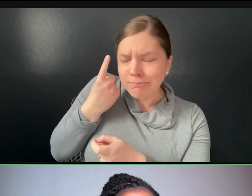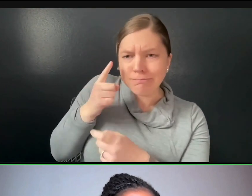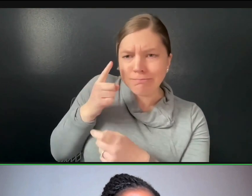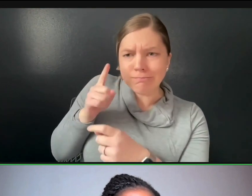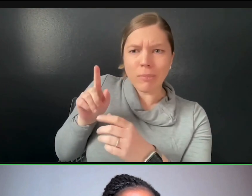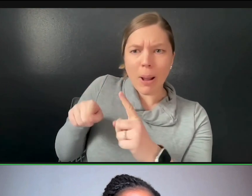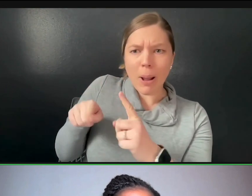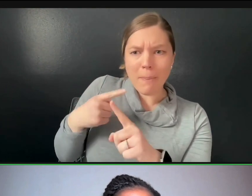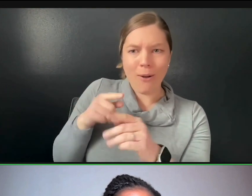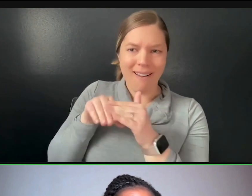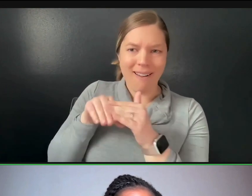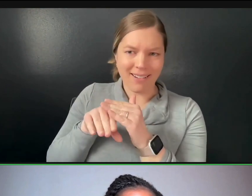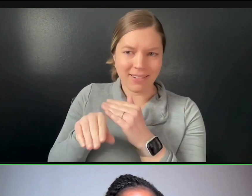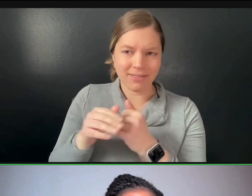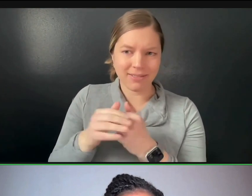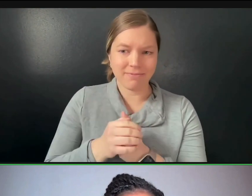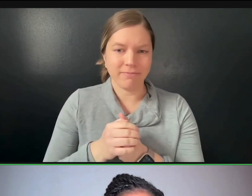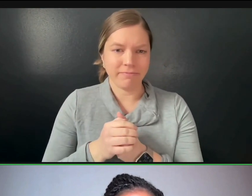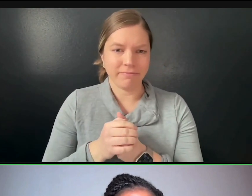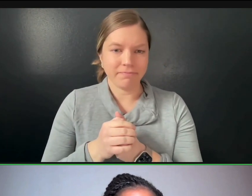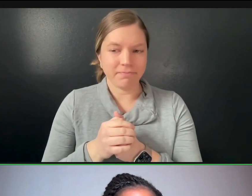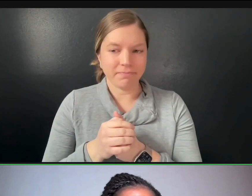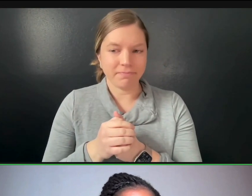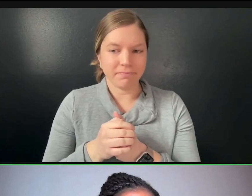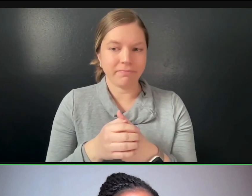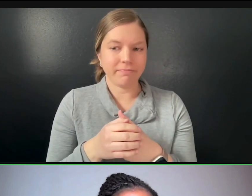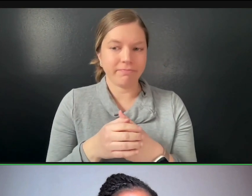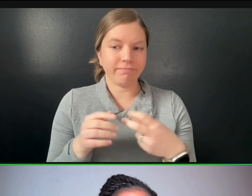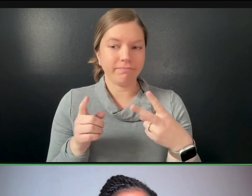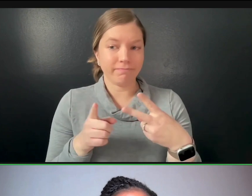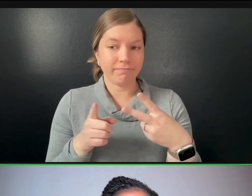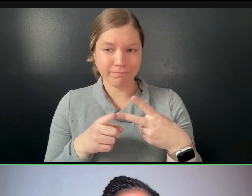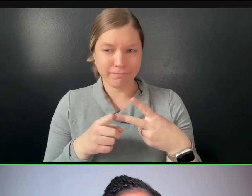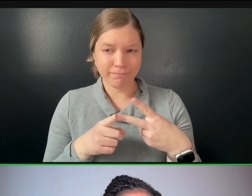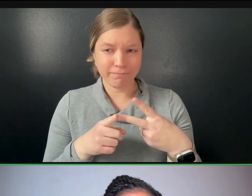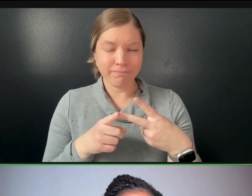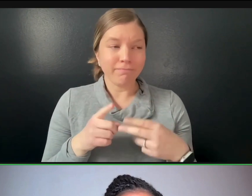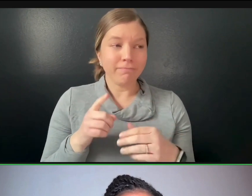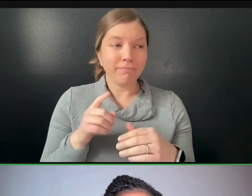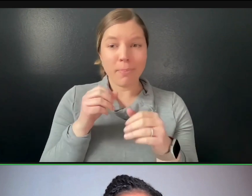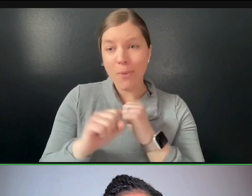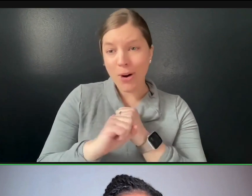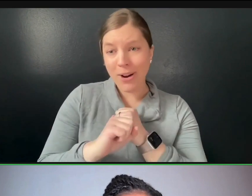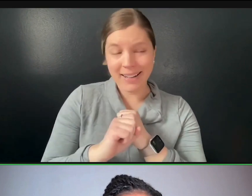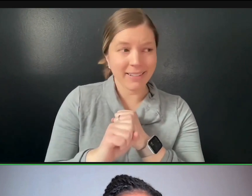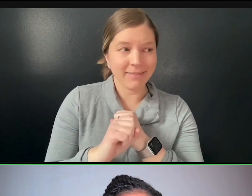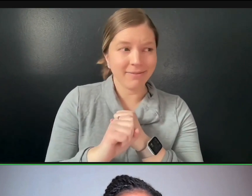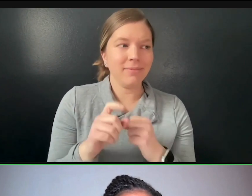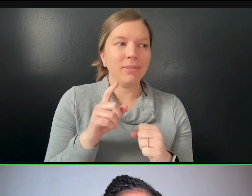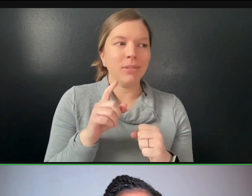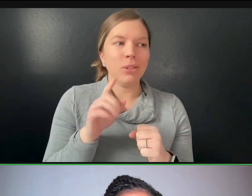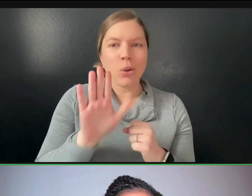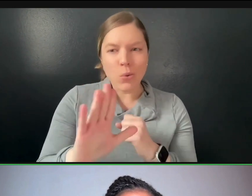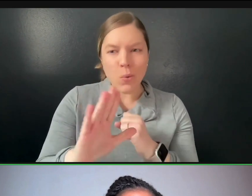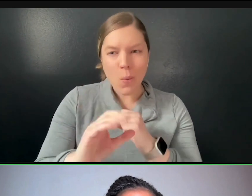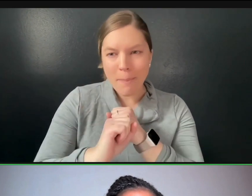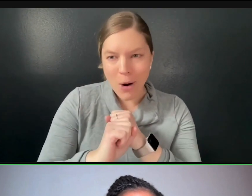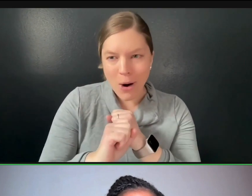And the committee members have a key stakeholder that they can discuss their access concerns and needs with.